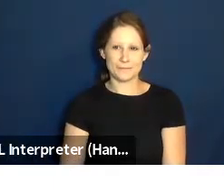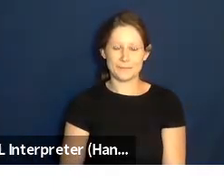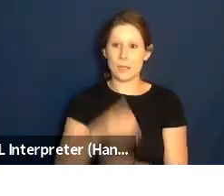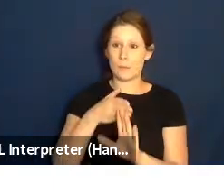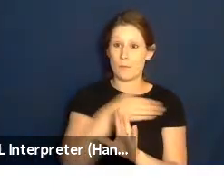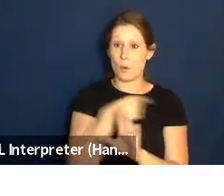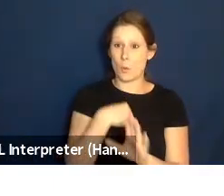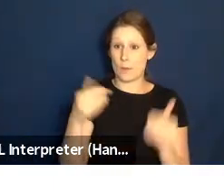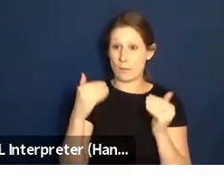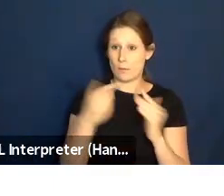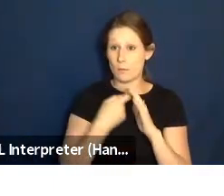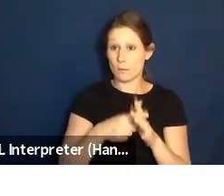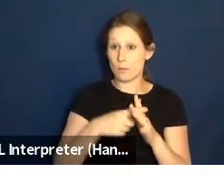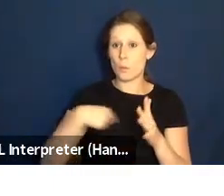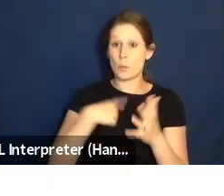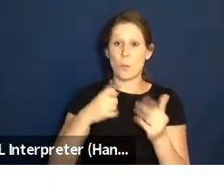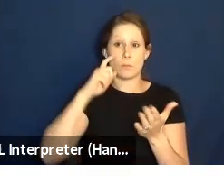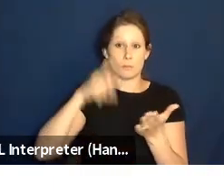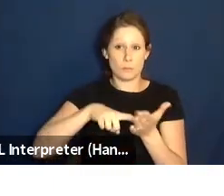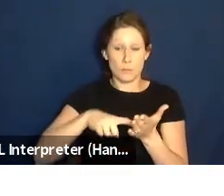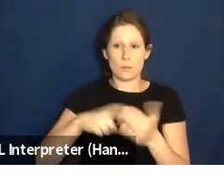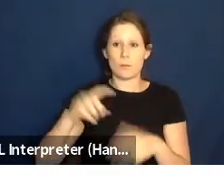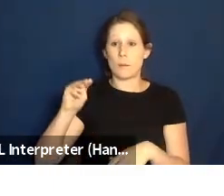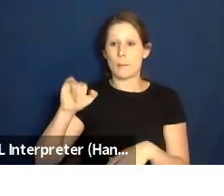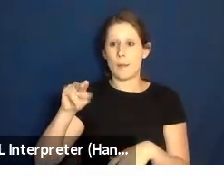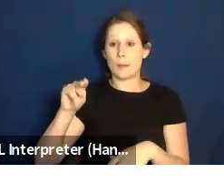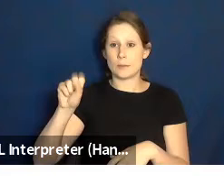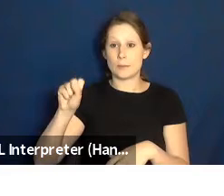We would like to acknowledge that MindsEye is located in Belleville, Illinois, the ancestral